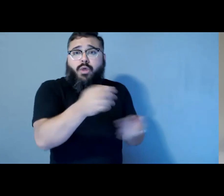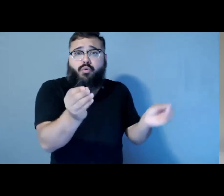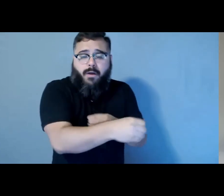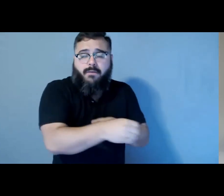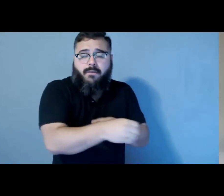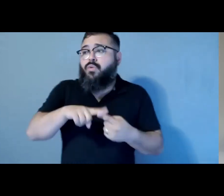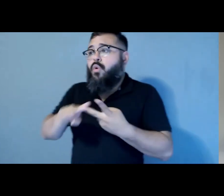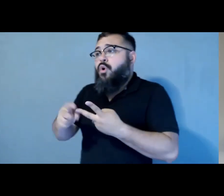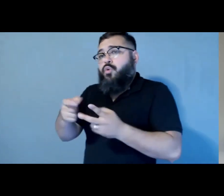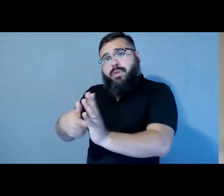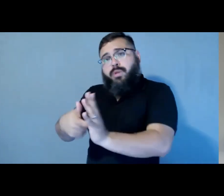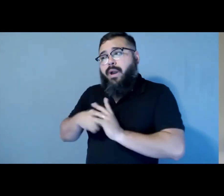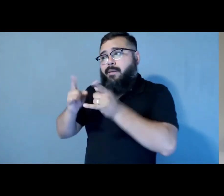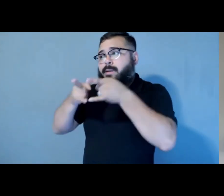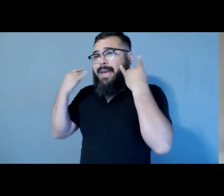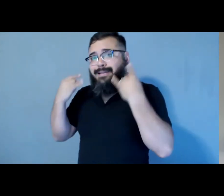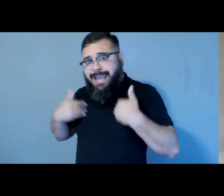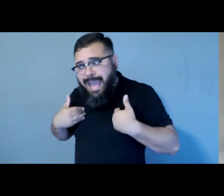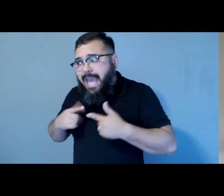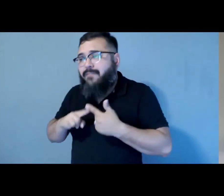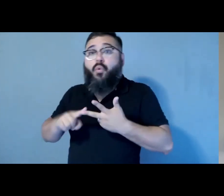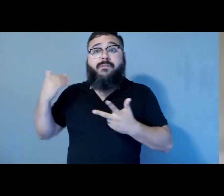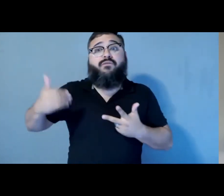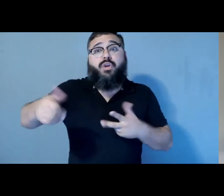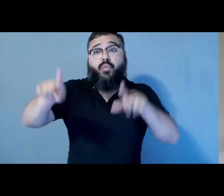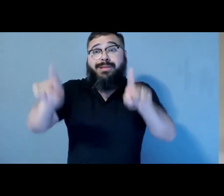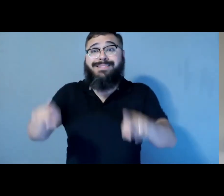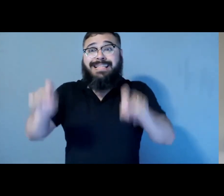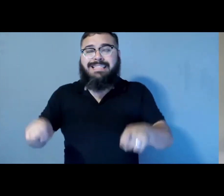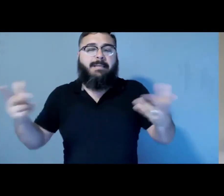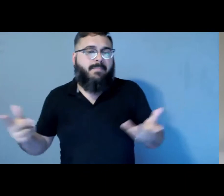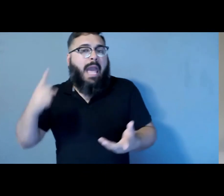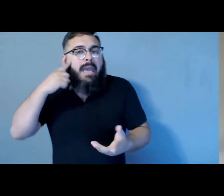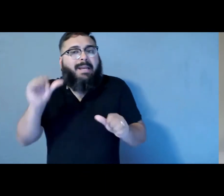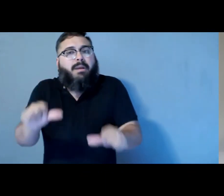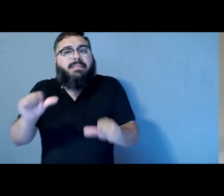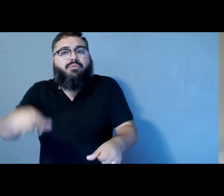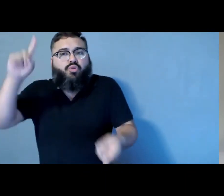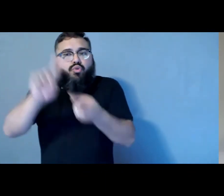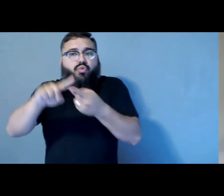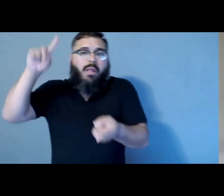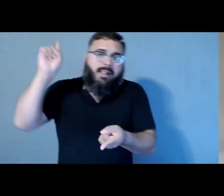or get frequent testing. And so I think that there are ways to lessen any sort of direct threat argument